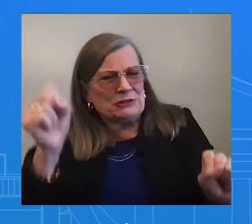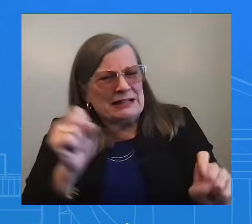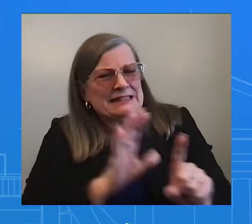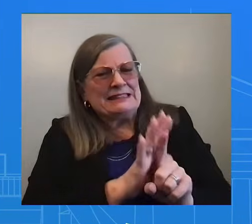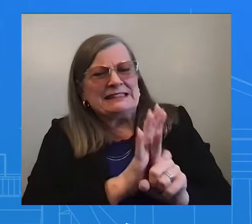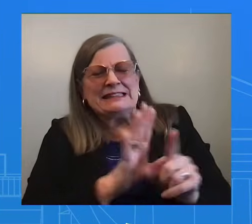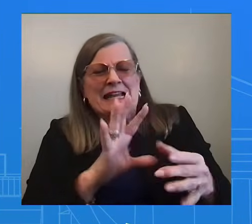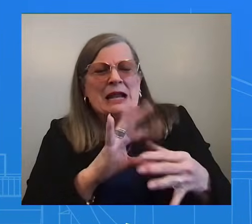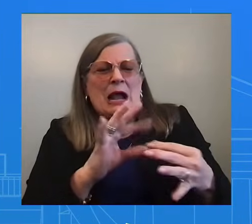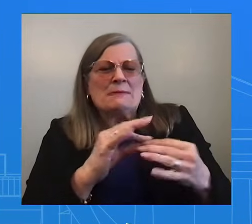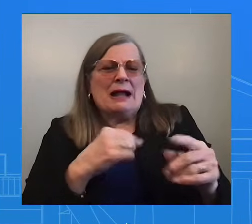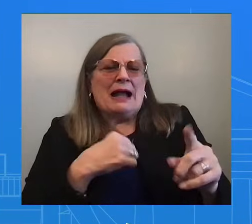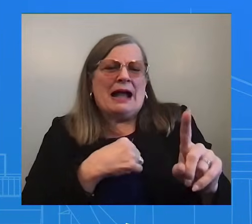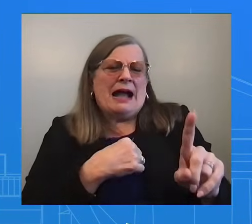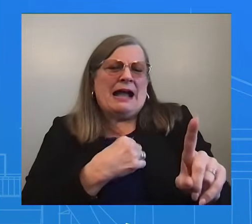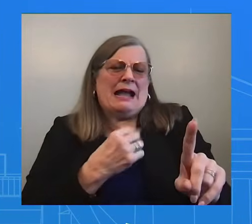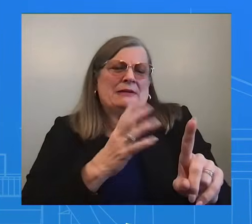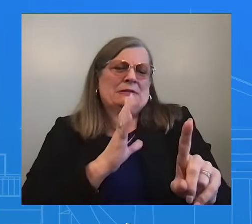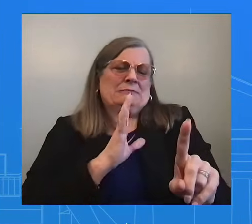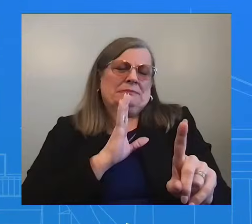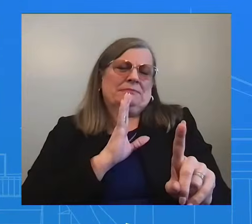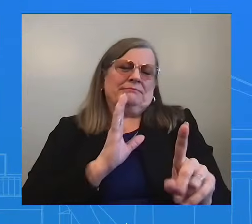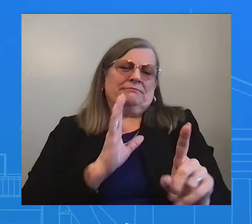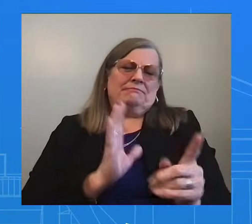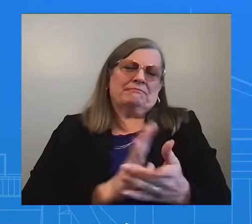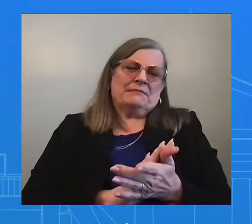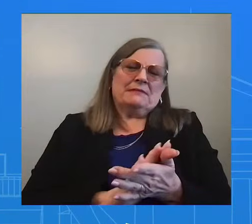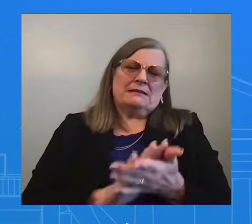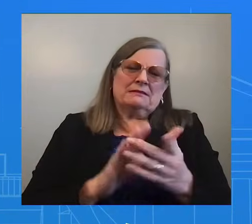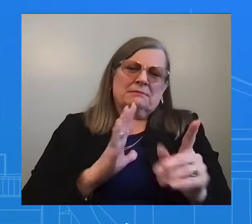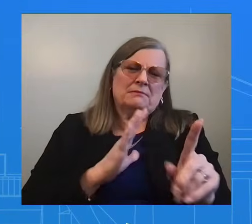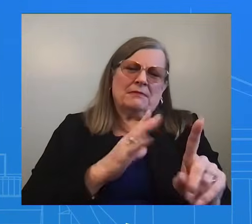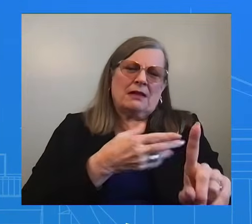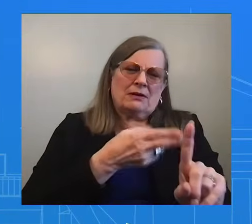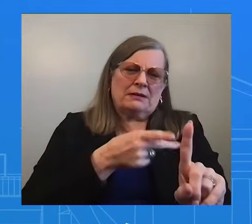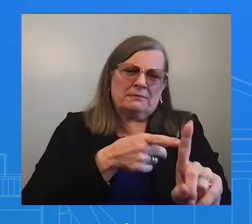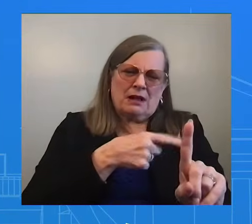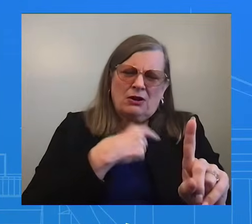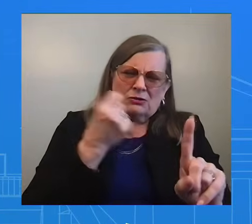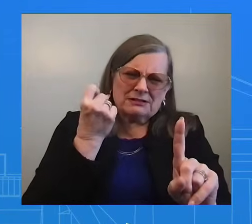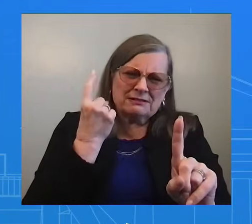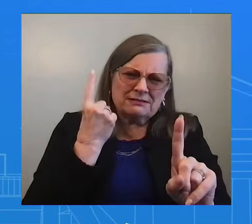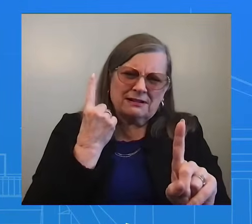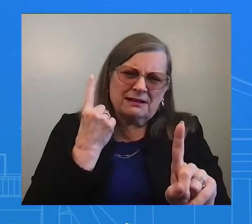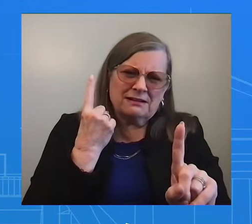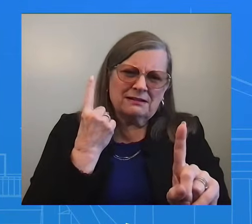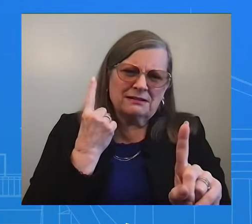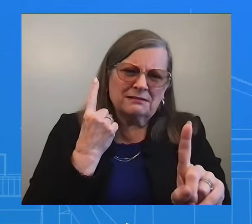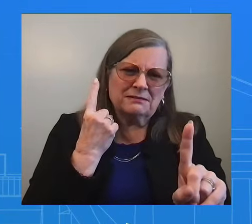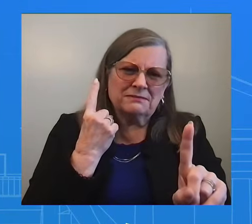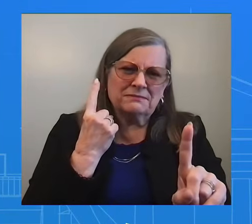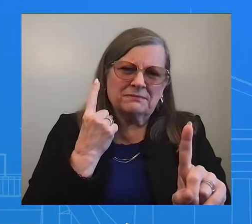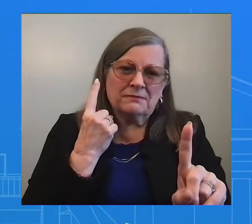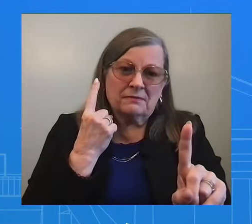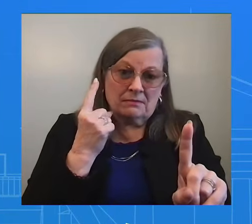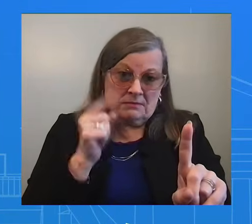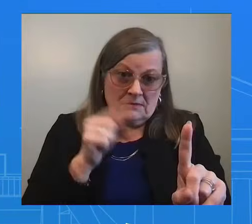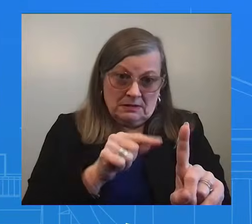But I think, broadly speaking, we -- we -- both presidents shared a similar concern about the --